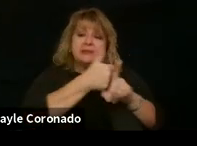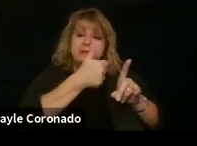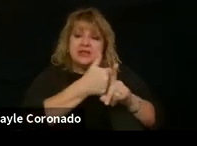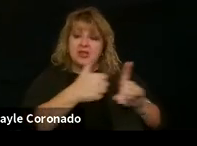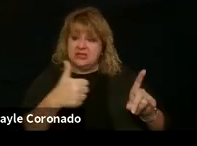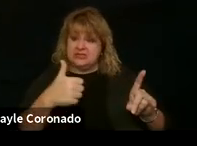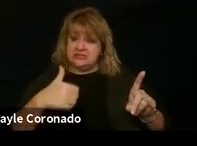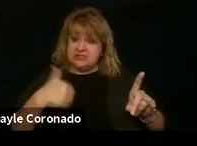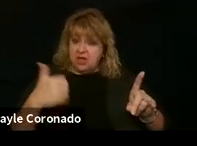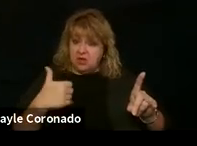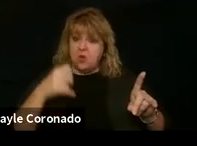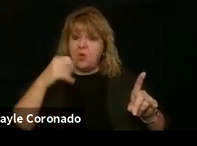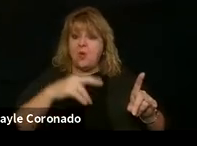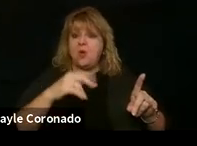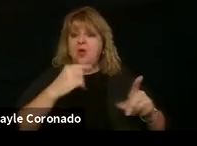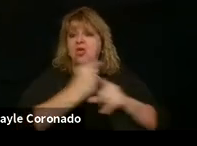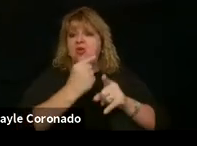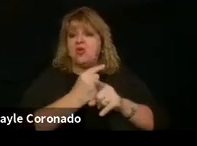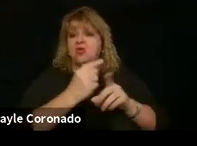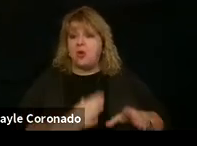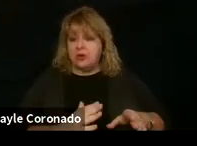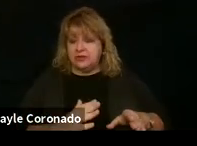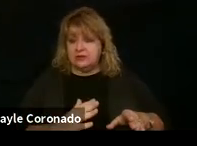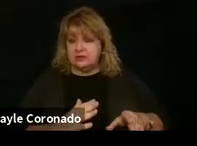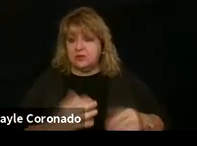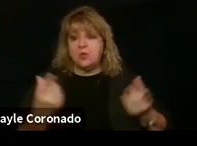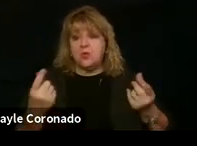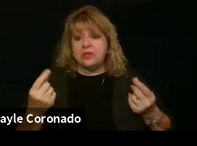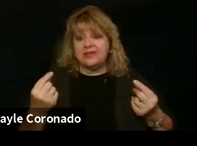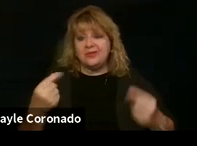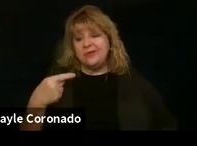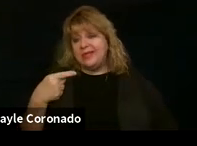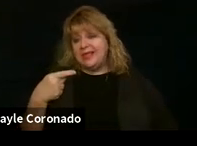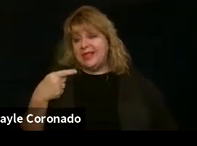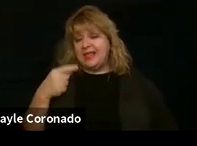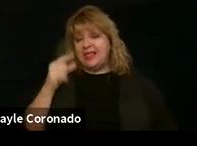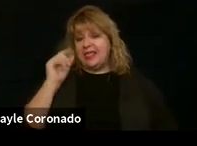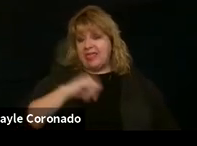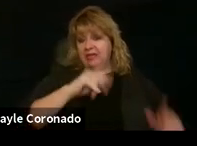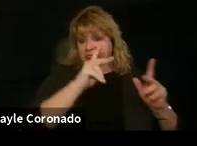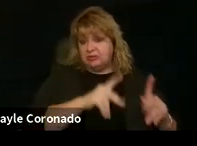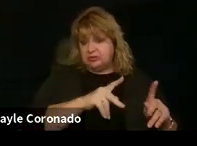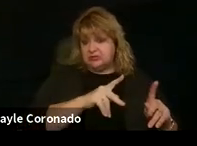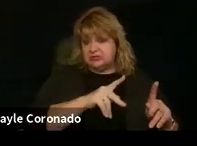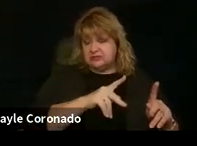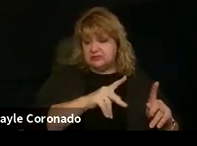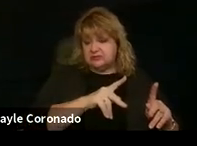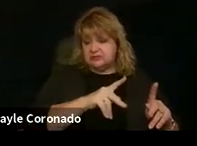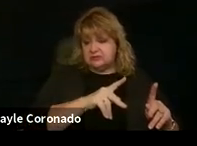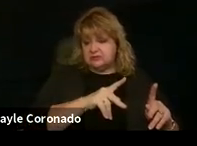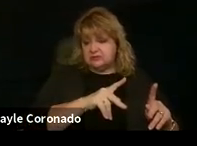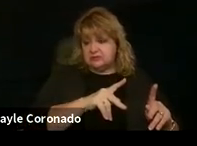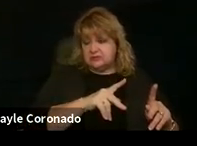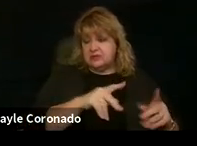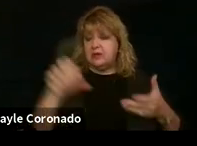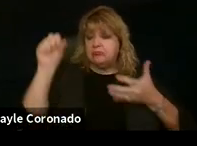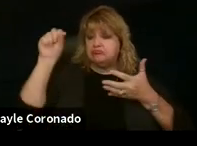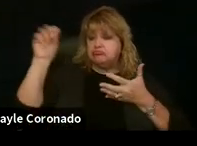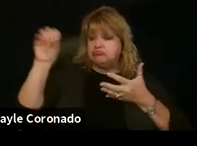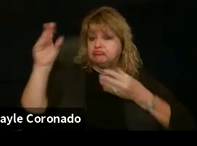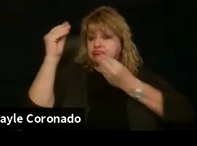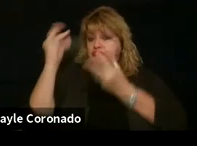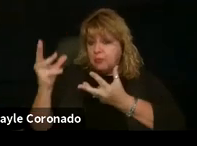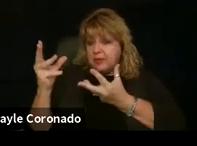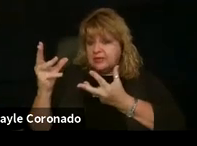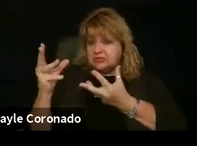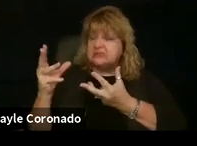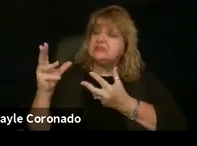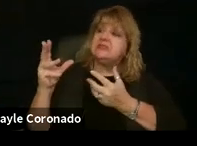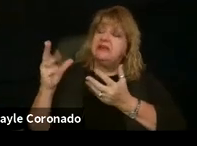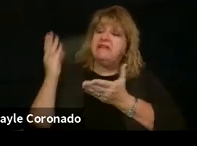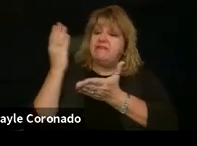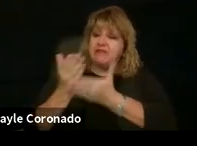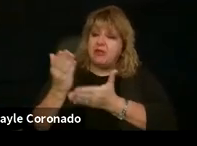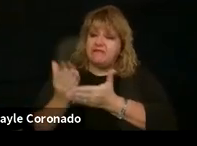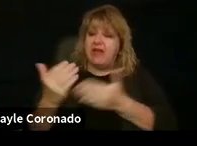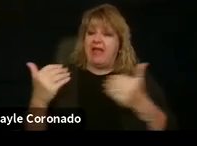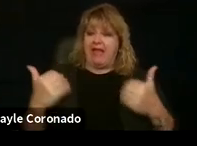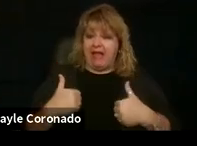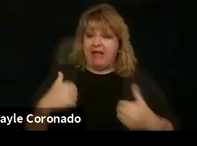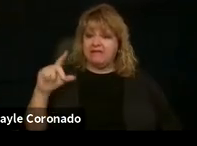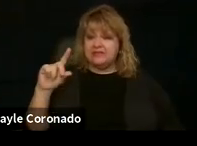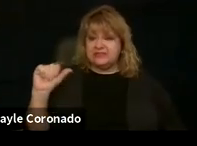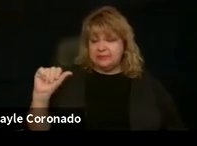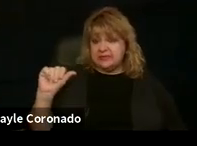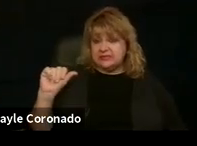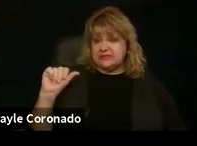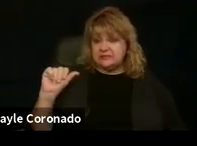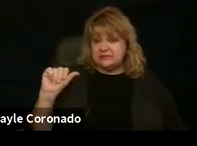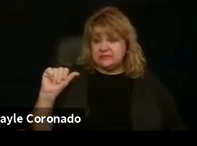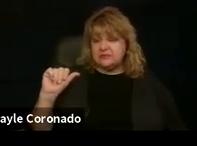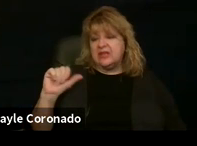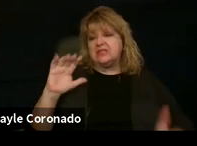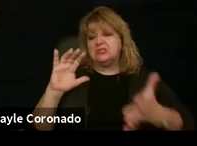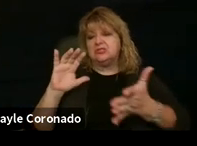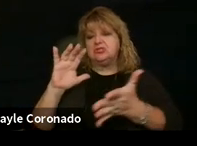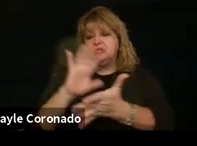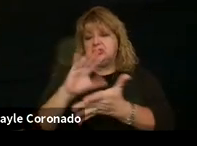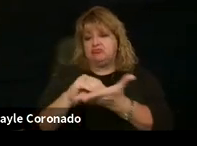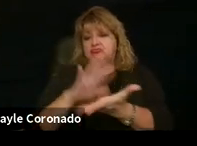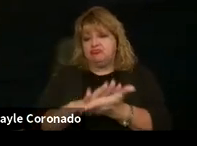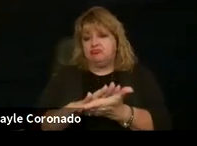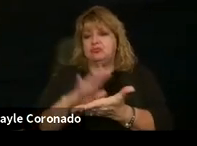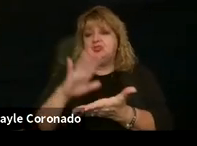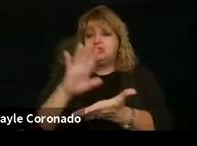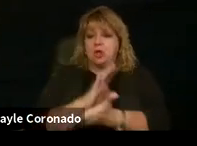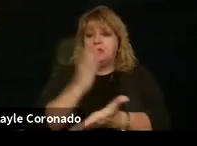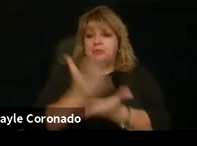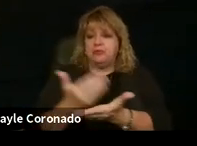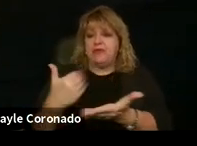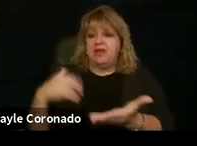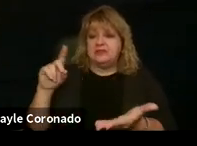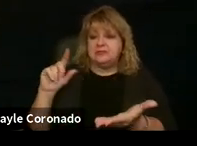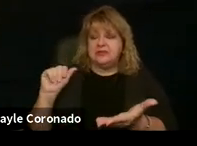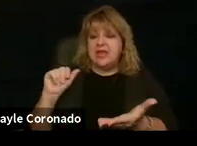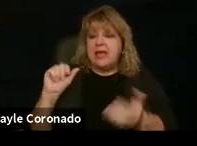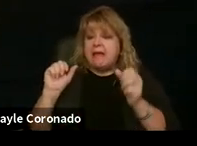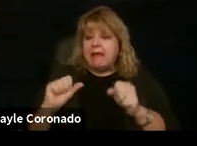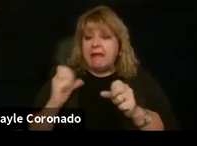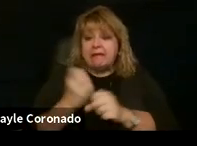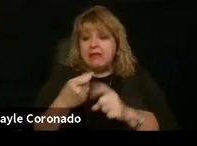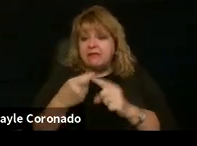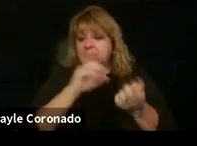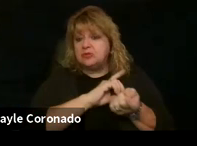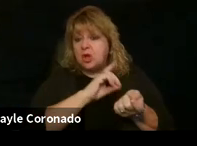the one thing that they would have to do is actually provide information verify that they actually do have a disability. And so that will a documented disability and that can you know actually be obtained from a doctor.